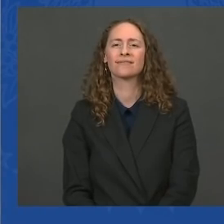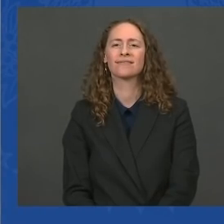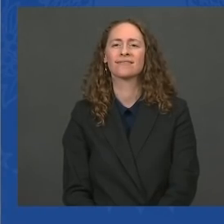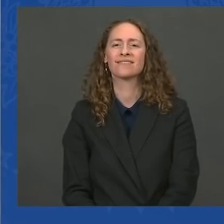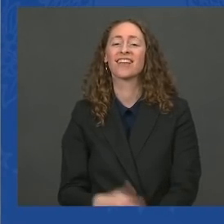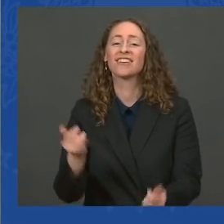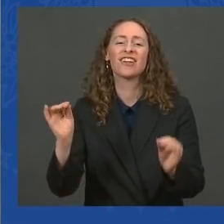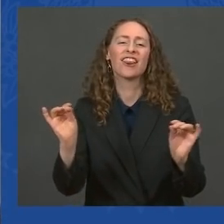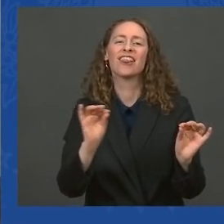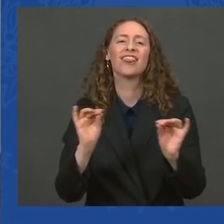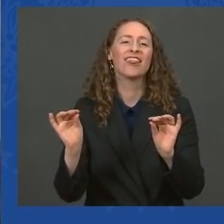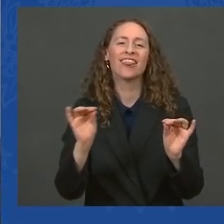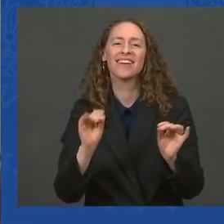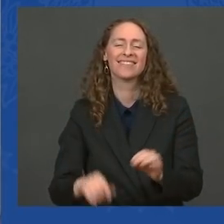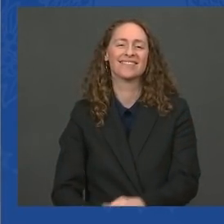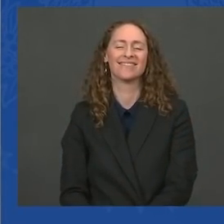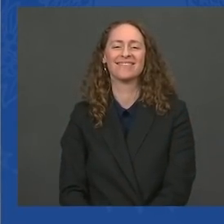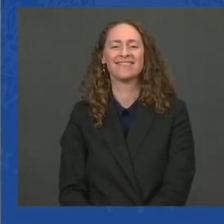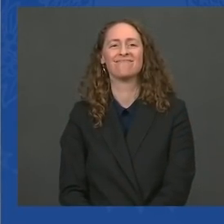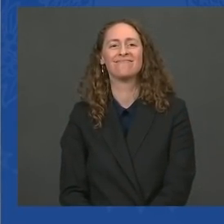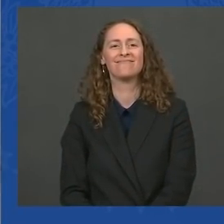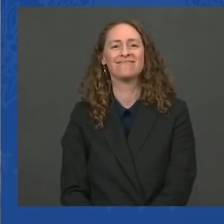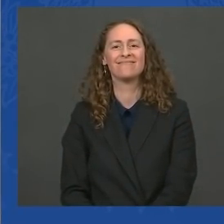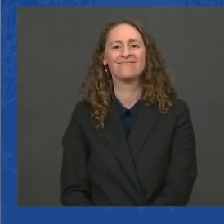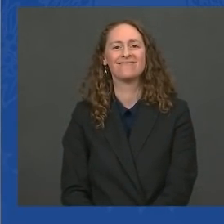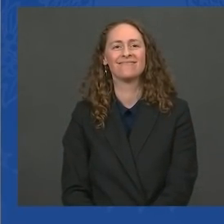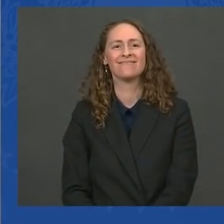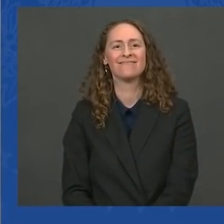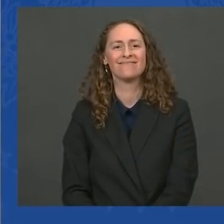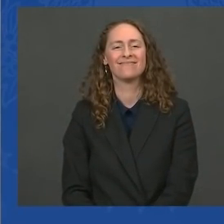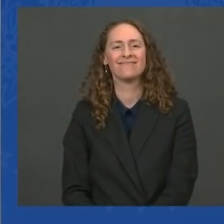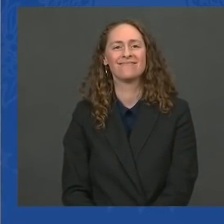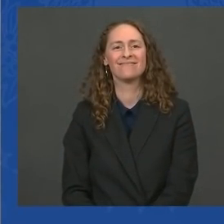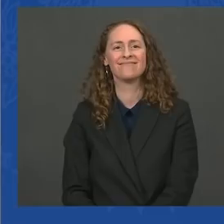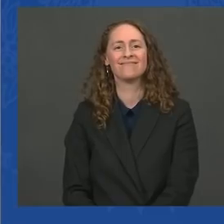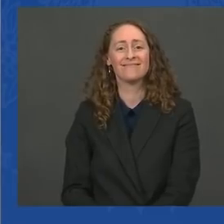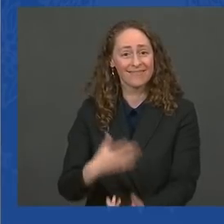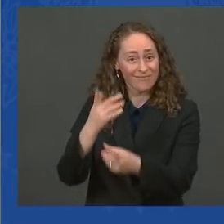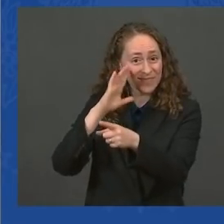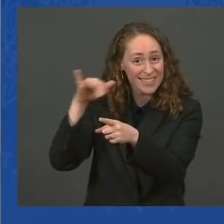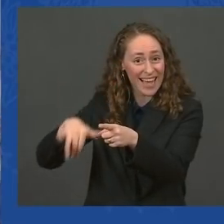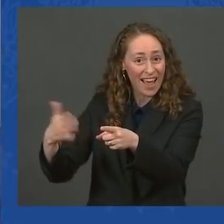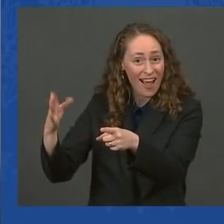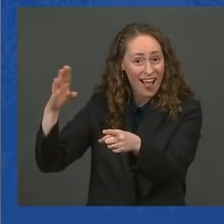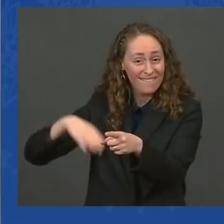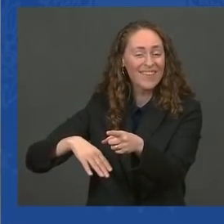Good to see you. Love you. How you doing? Having a good --